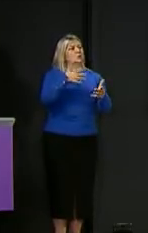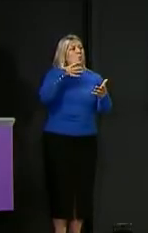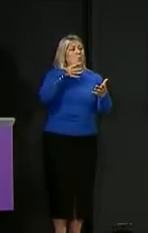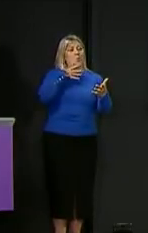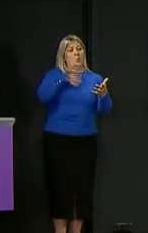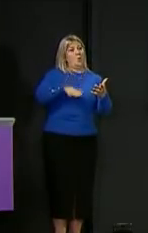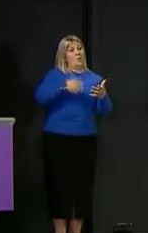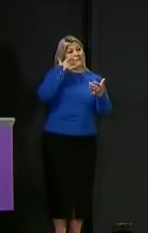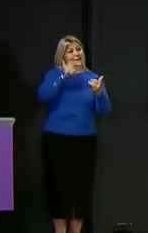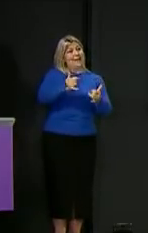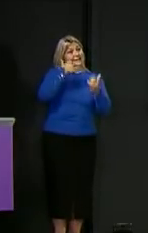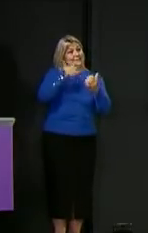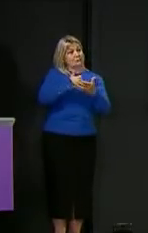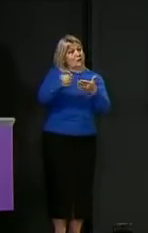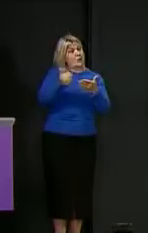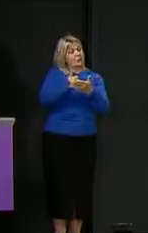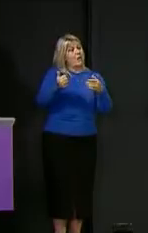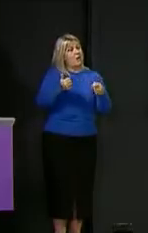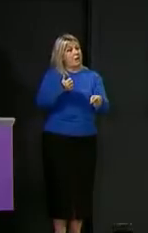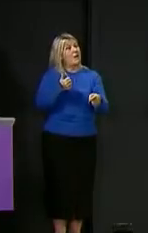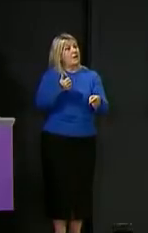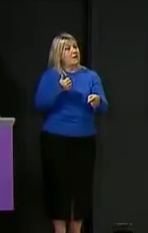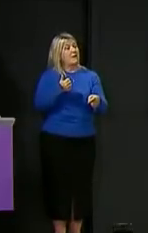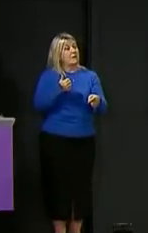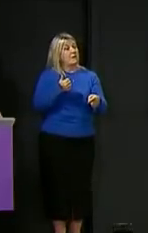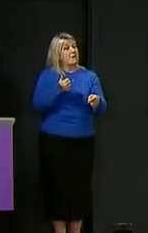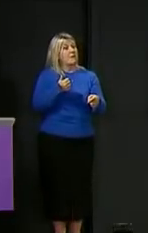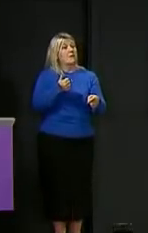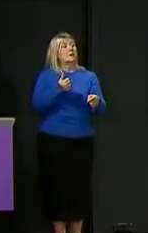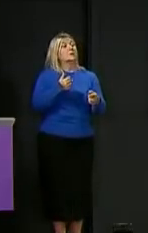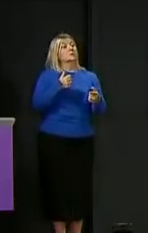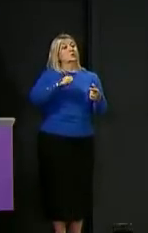testing at universities to be rolled out saying it defies logic that it hasn't happened